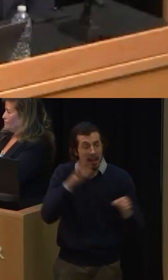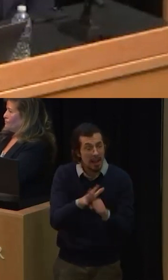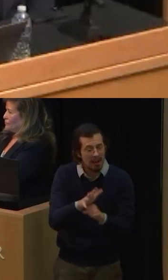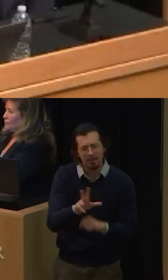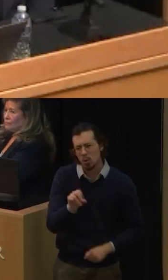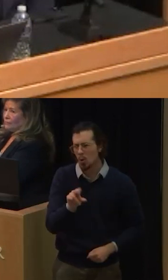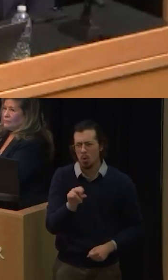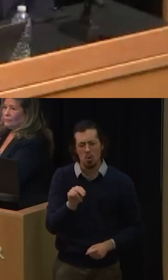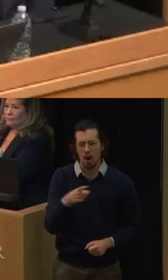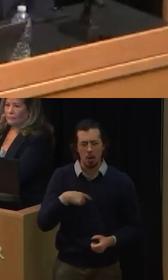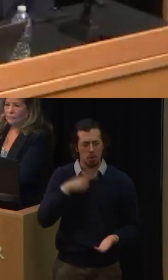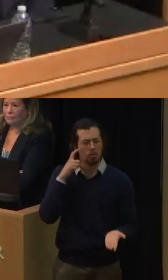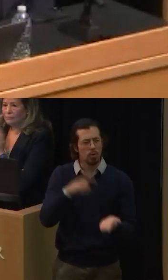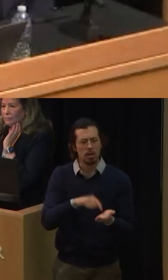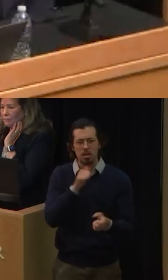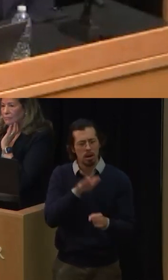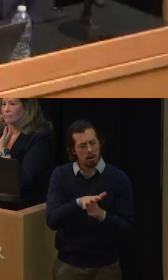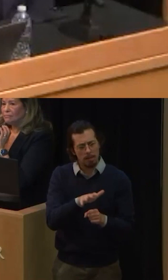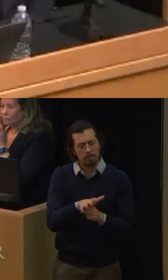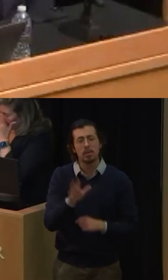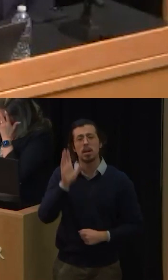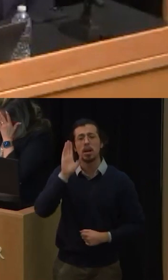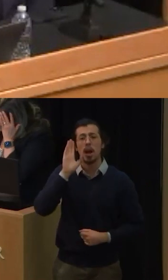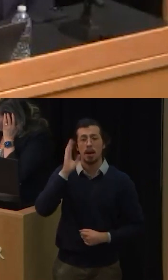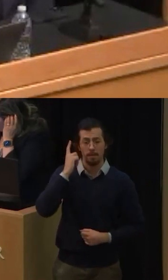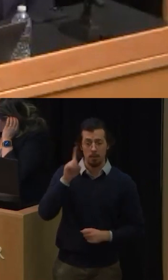and we recognize it, and it's going to be a long journey.